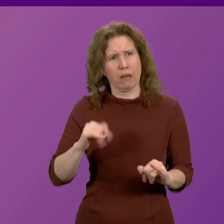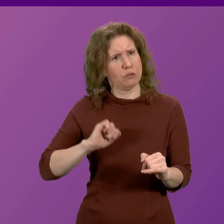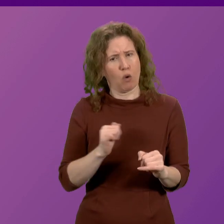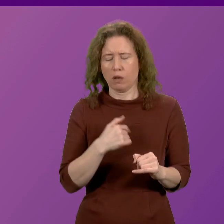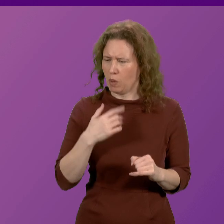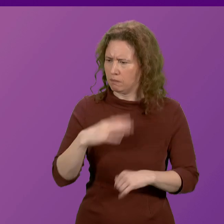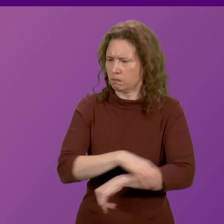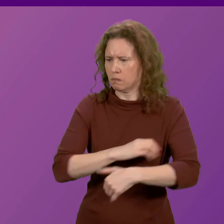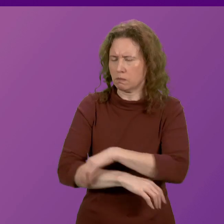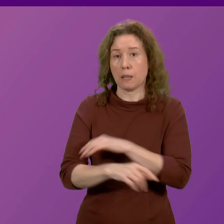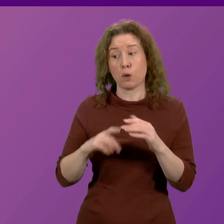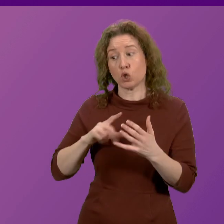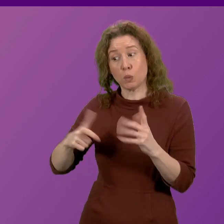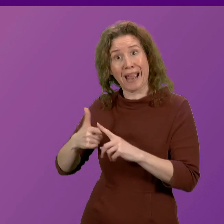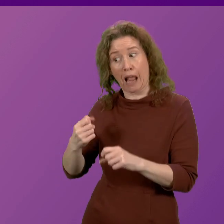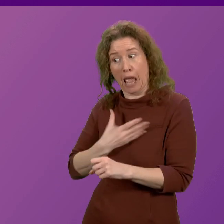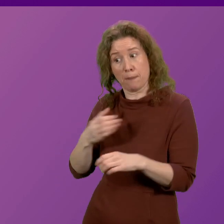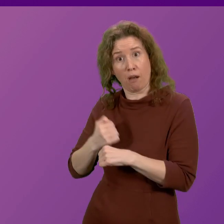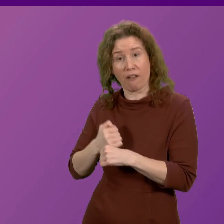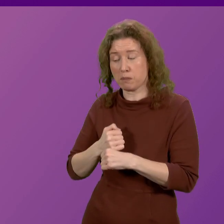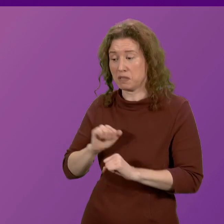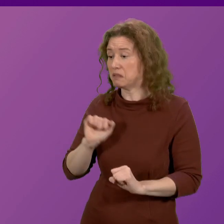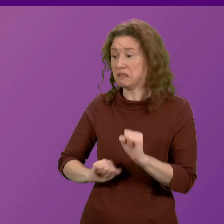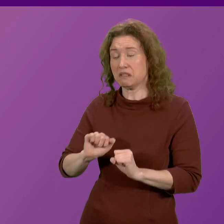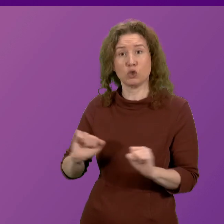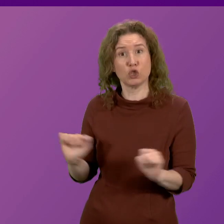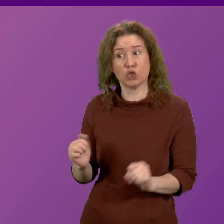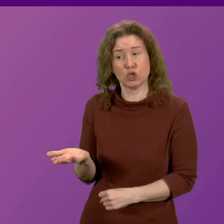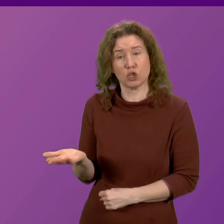action because the United Kingdom Labour Government has, to date, failed to do so.